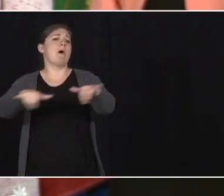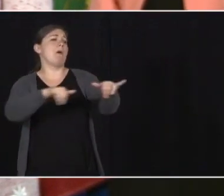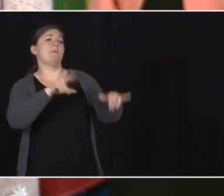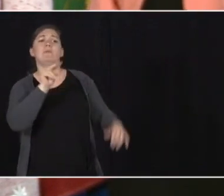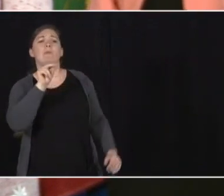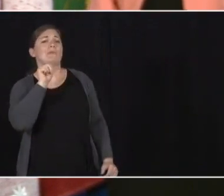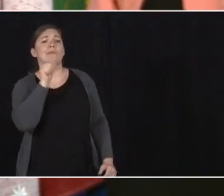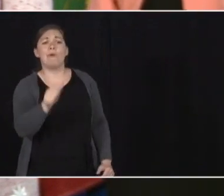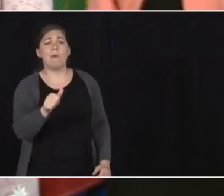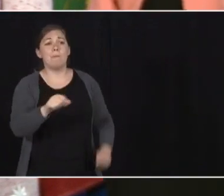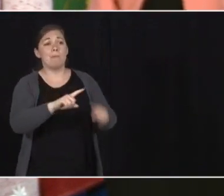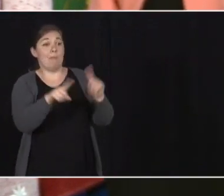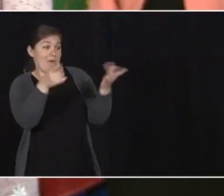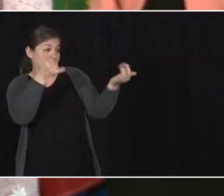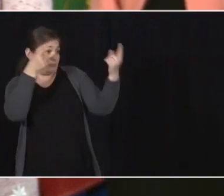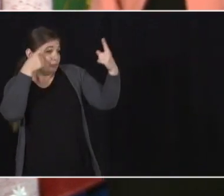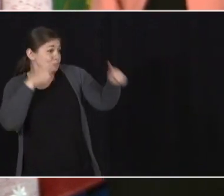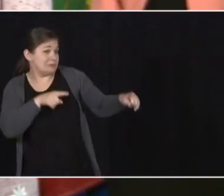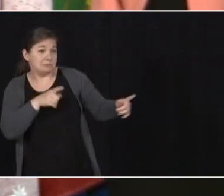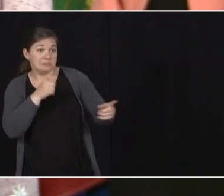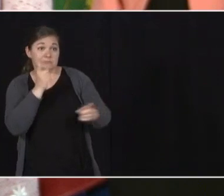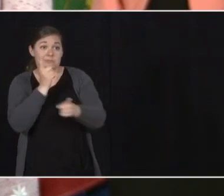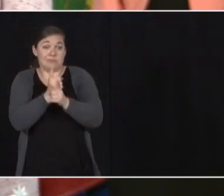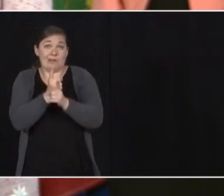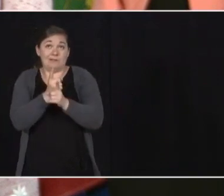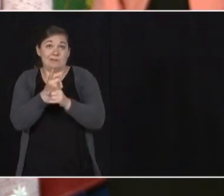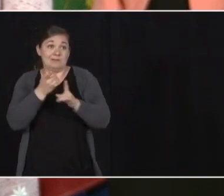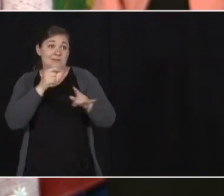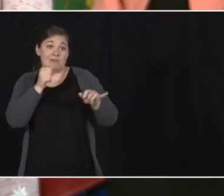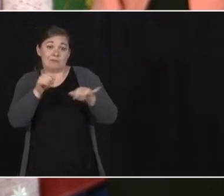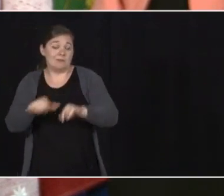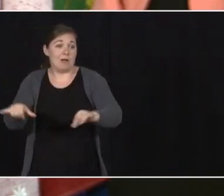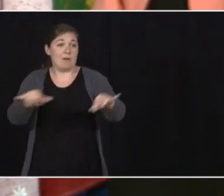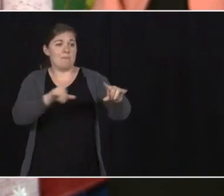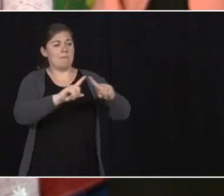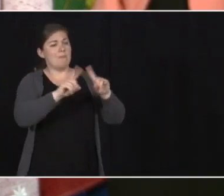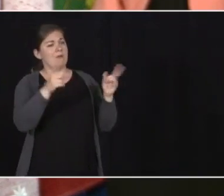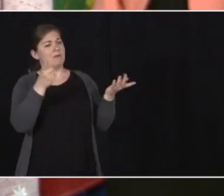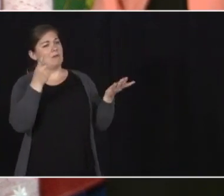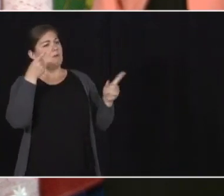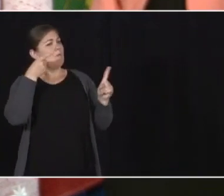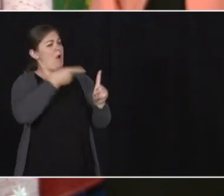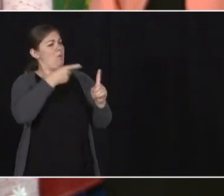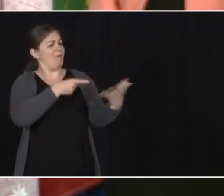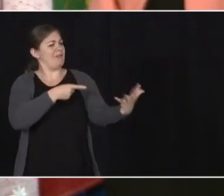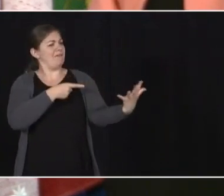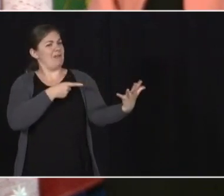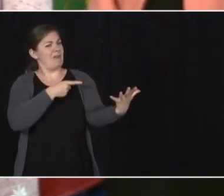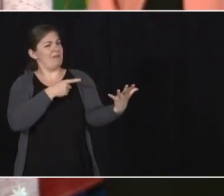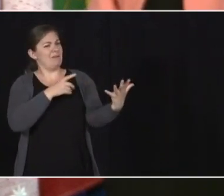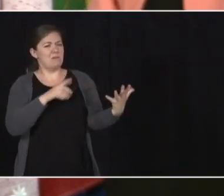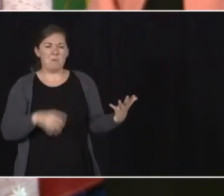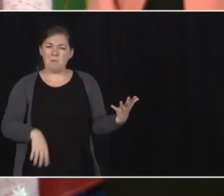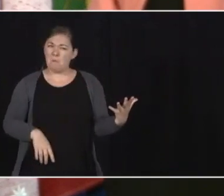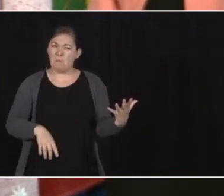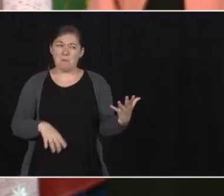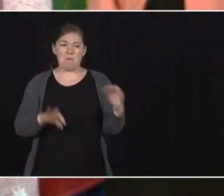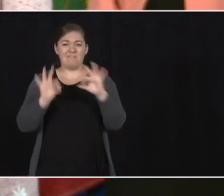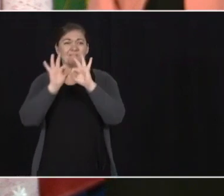homes with the same ration and I agree with you but we keep pointing to these five. We have heard from